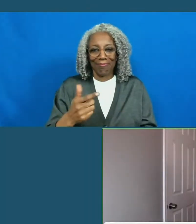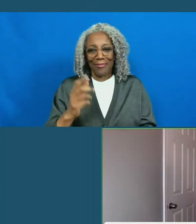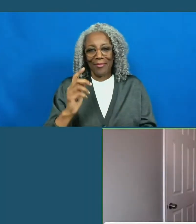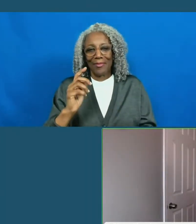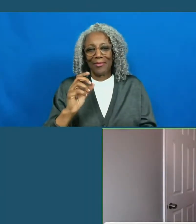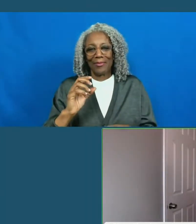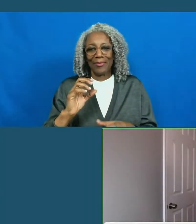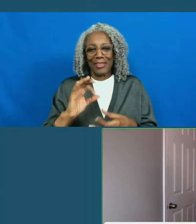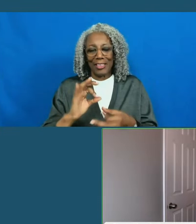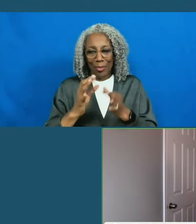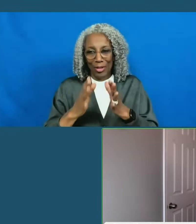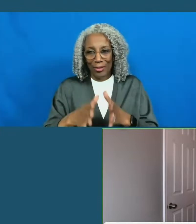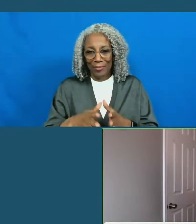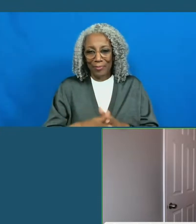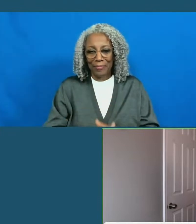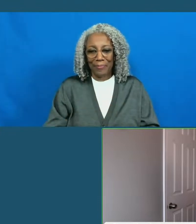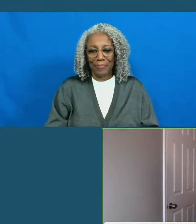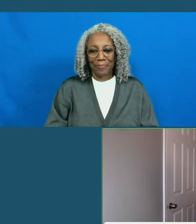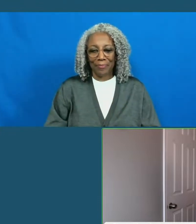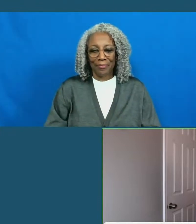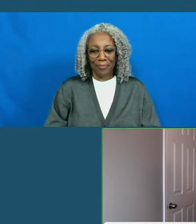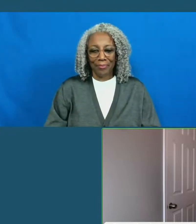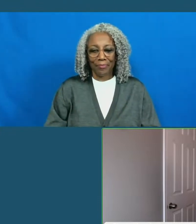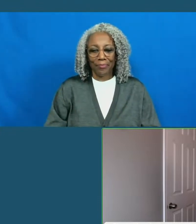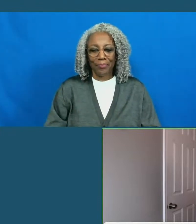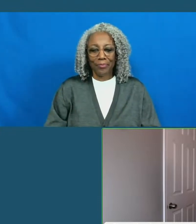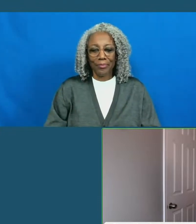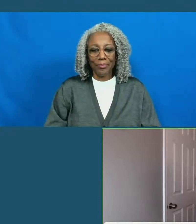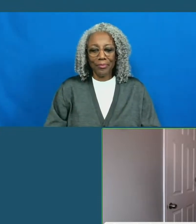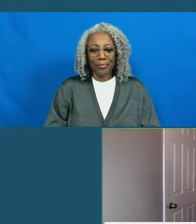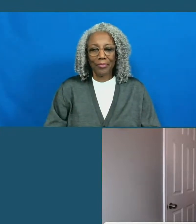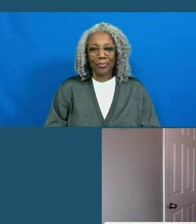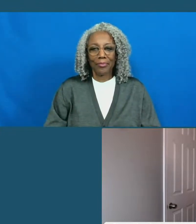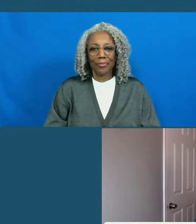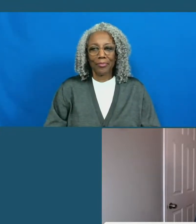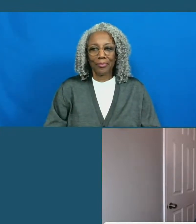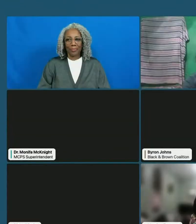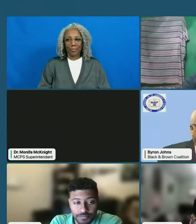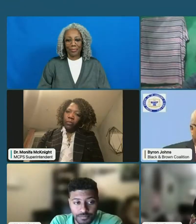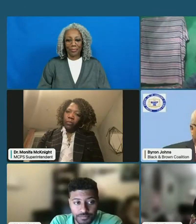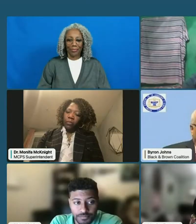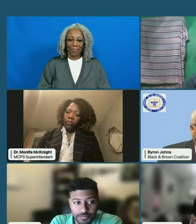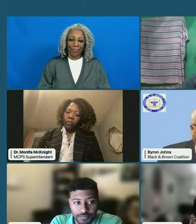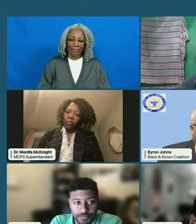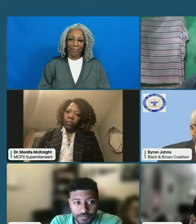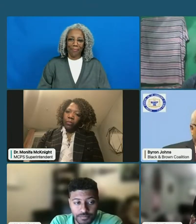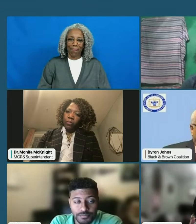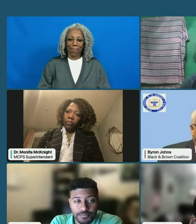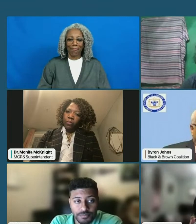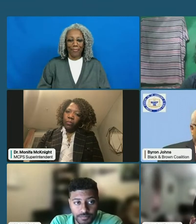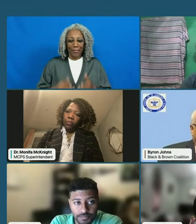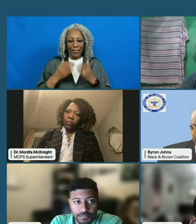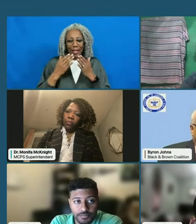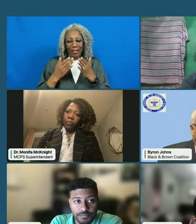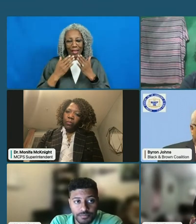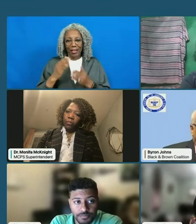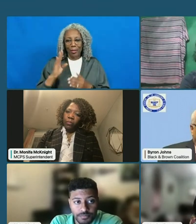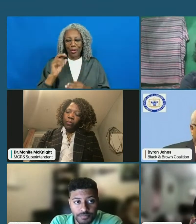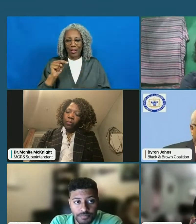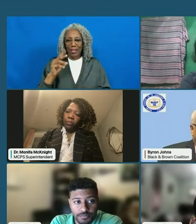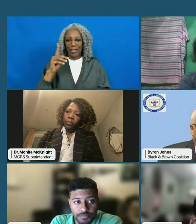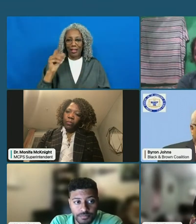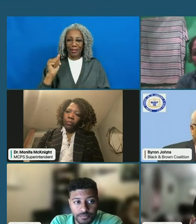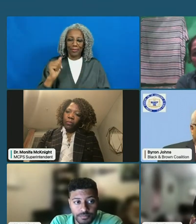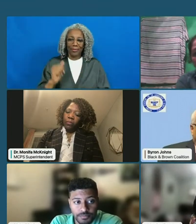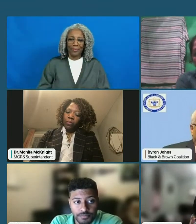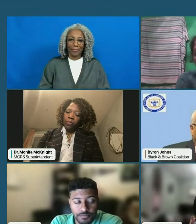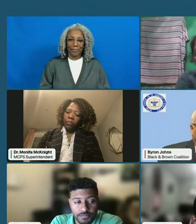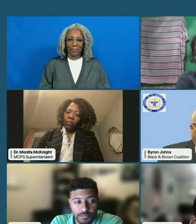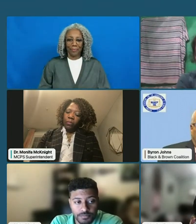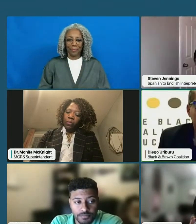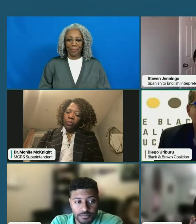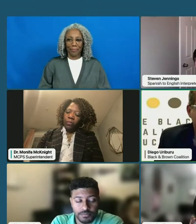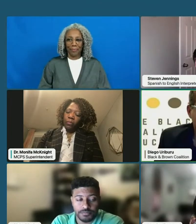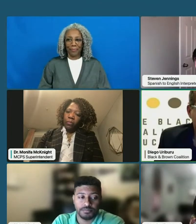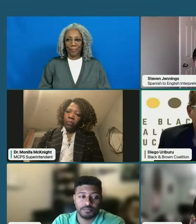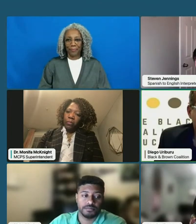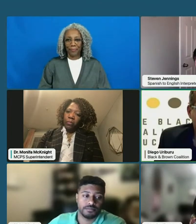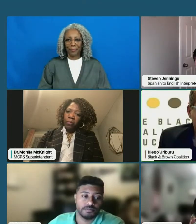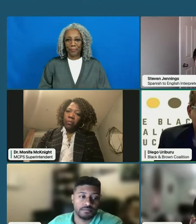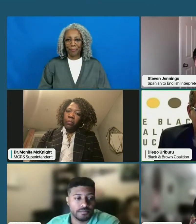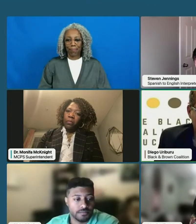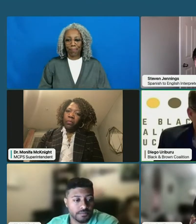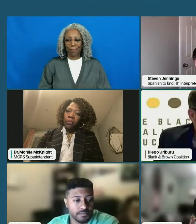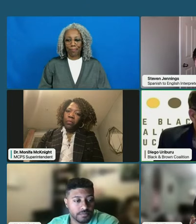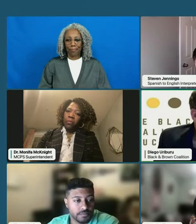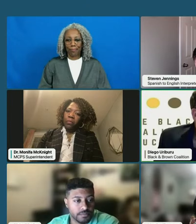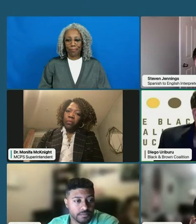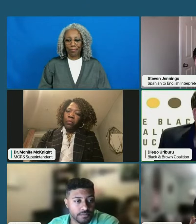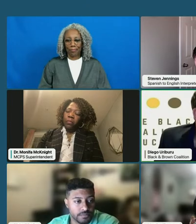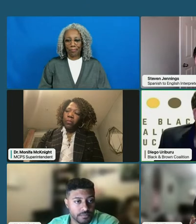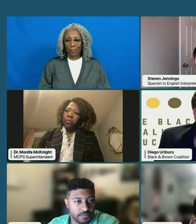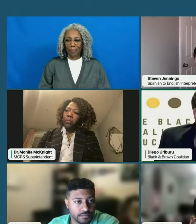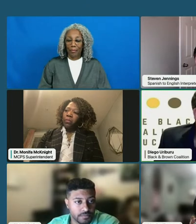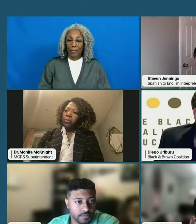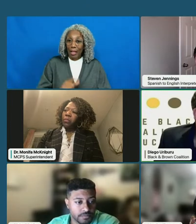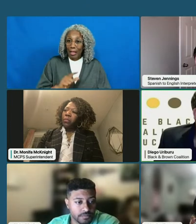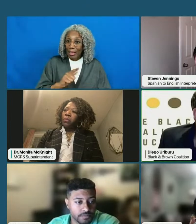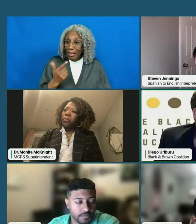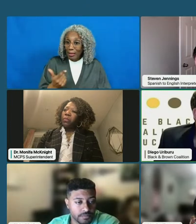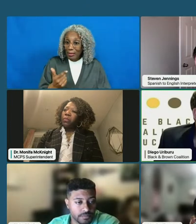now. Gracia. To Yeah, No,